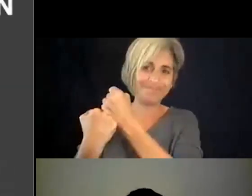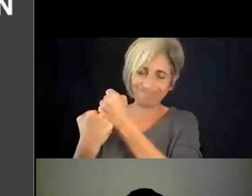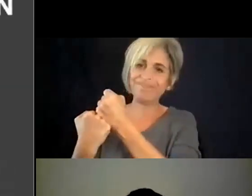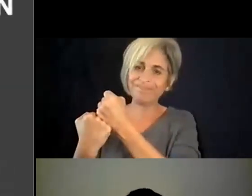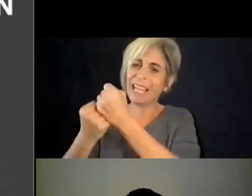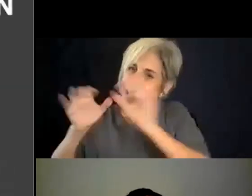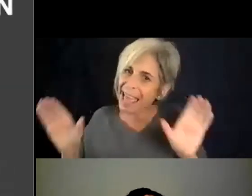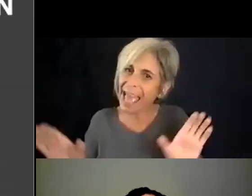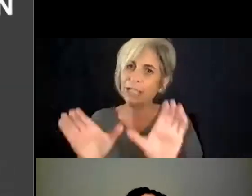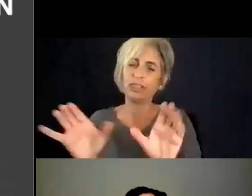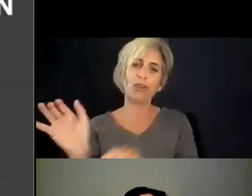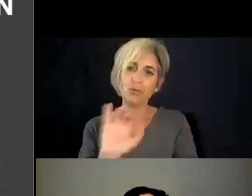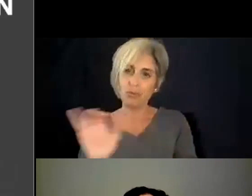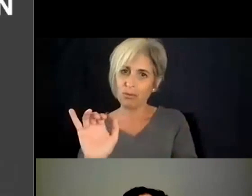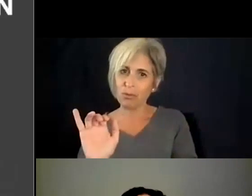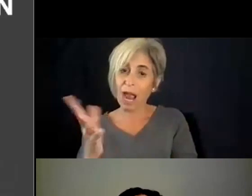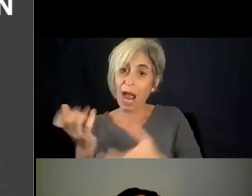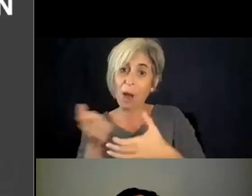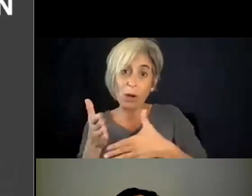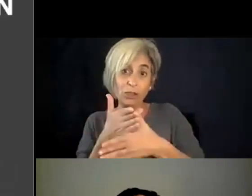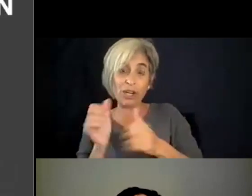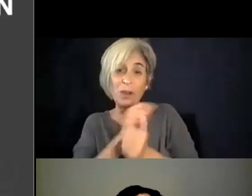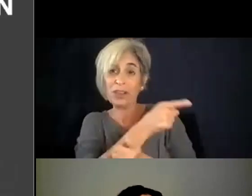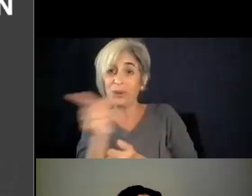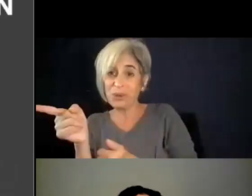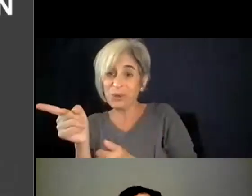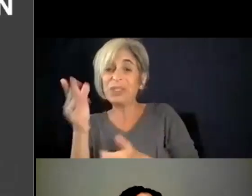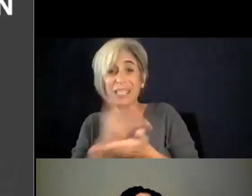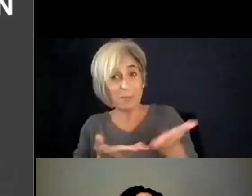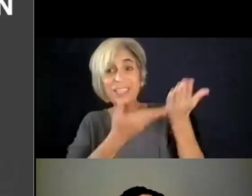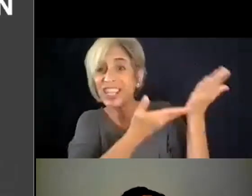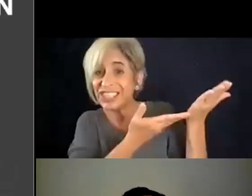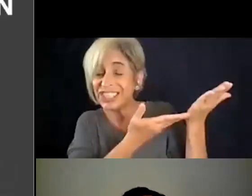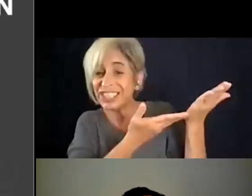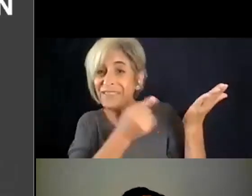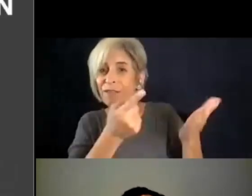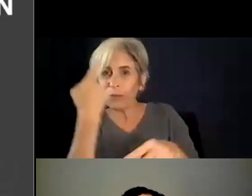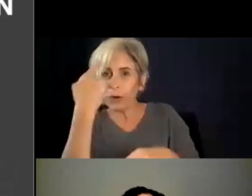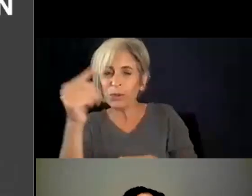So, I'd like to share with you a few suggestions for you to consider.